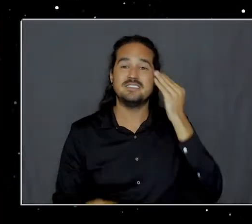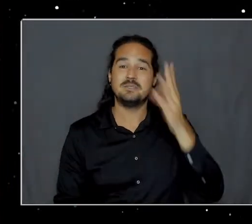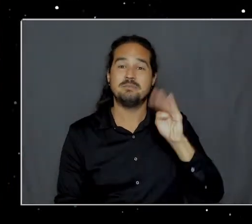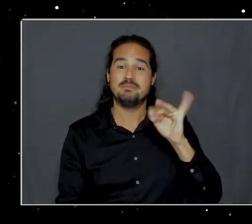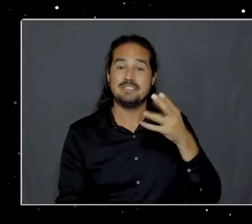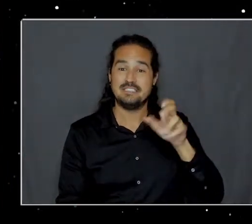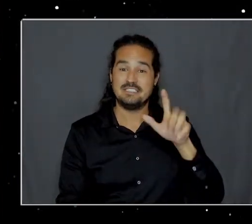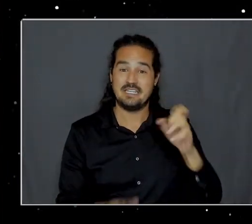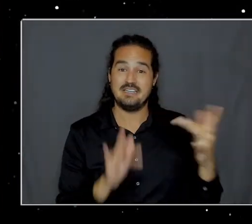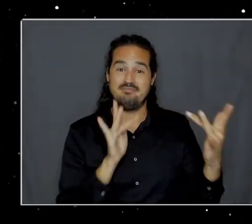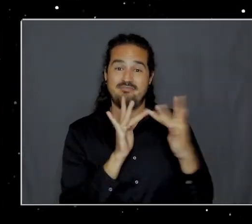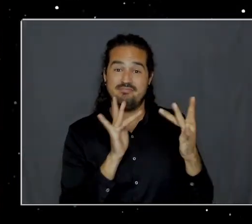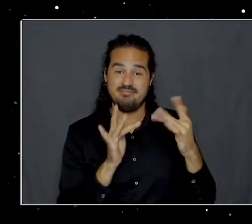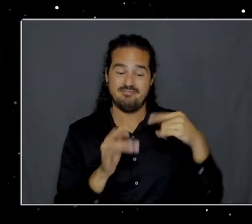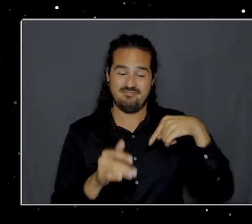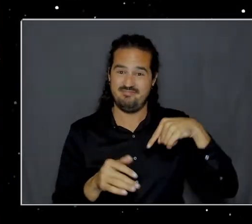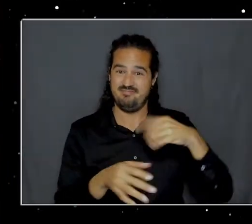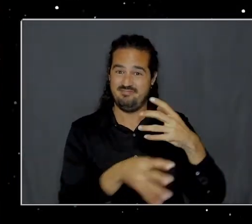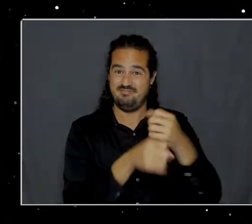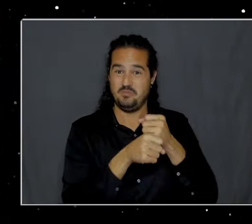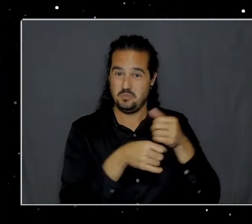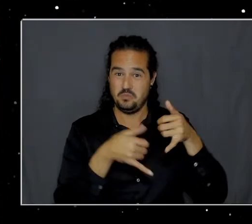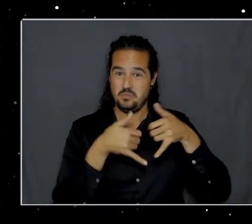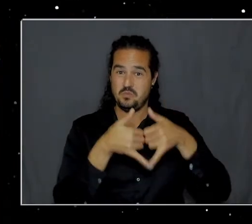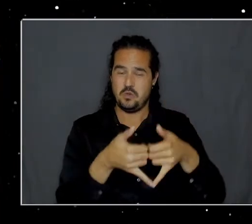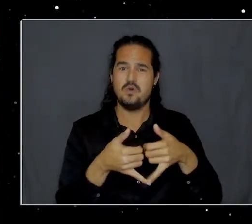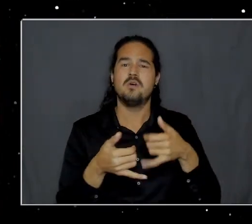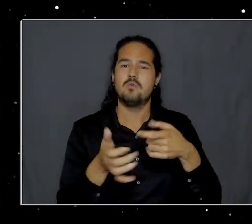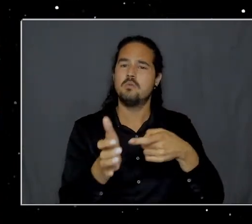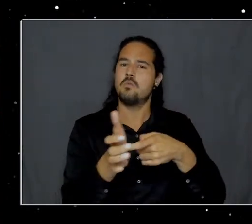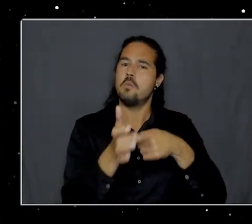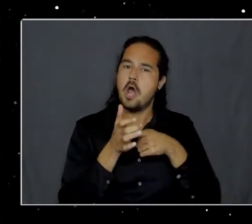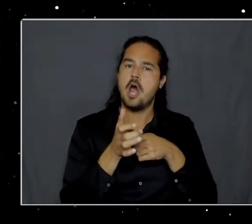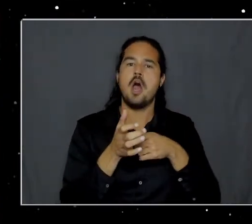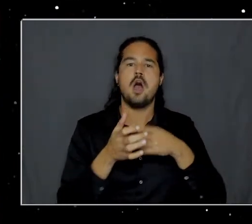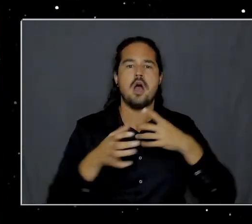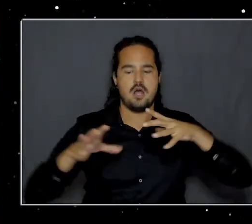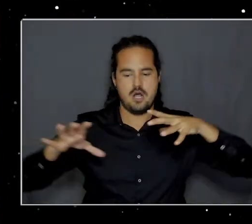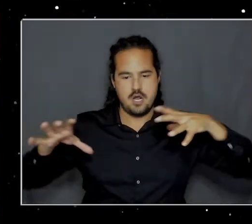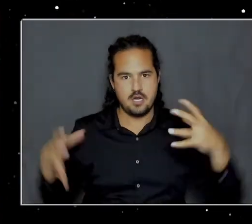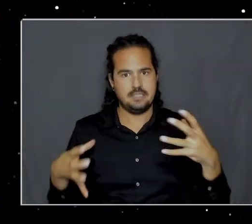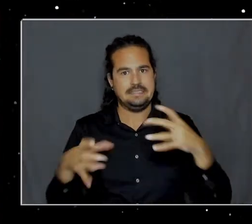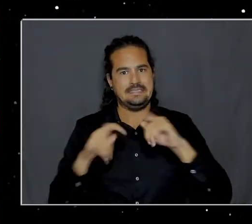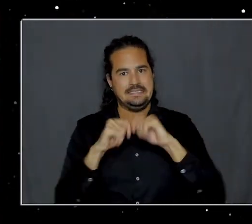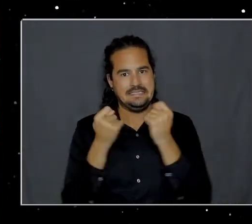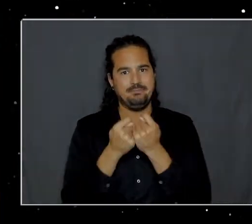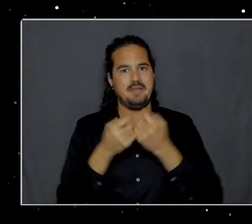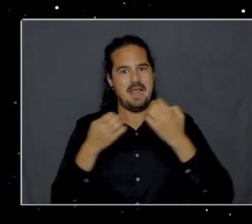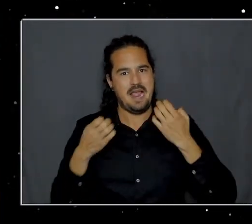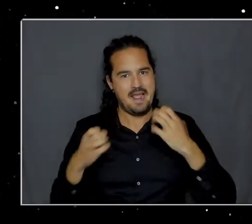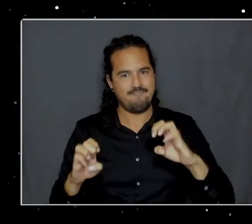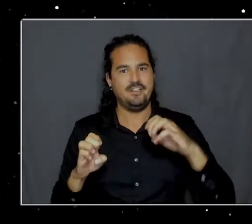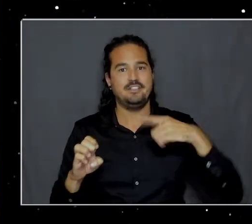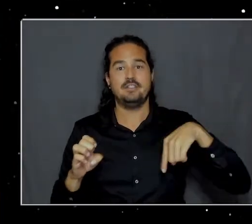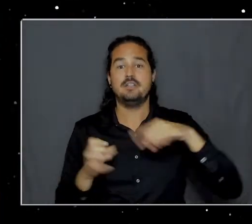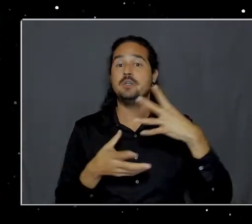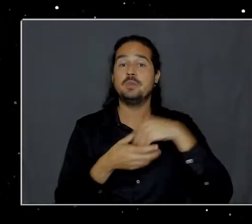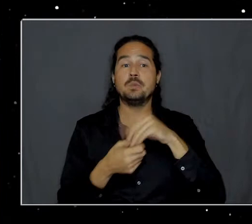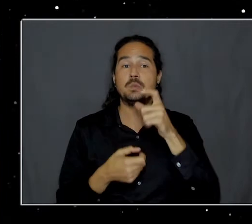ABOUT THIS, IT TRULY TAKES A VILLAGE. AND THAT VILLAGE IS THE